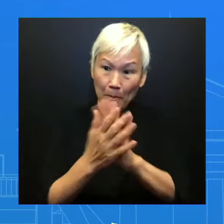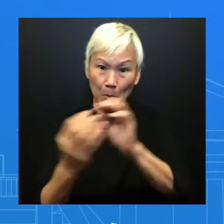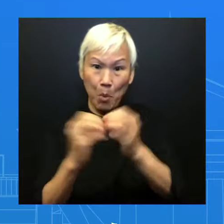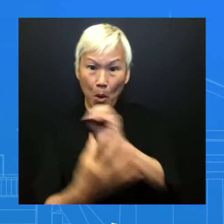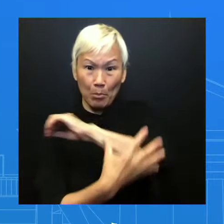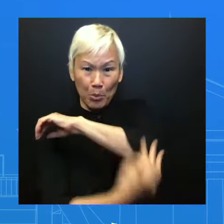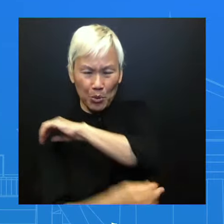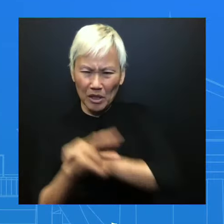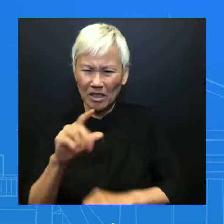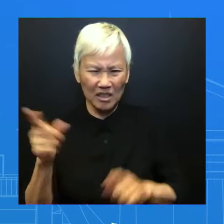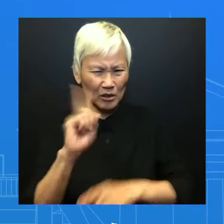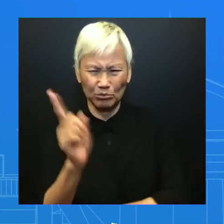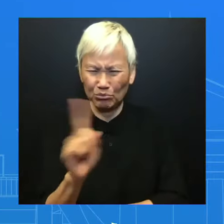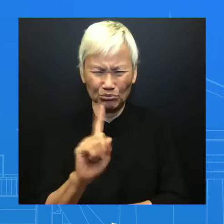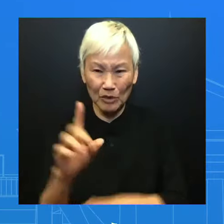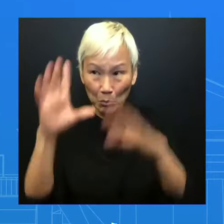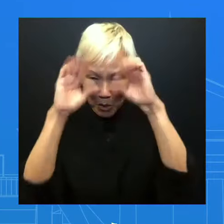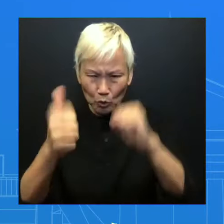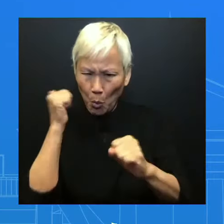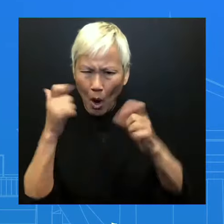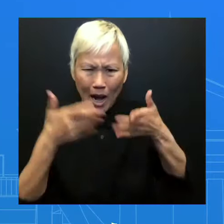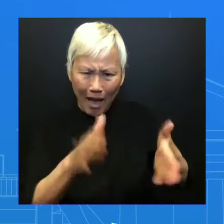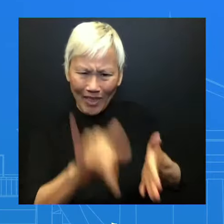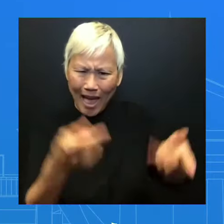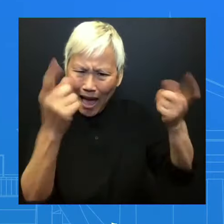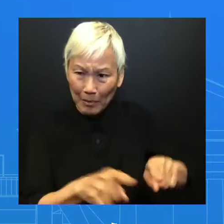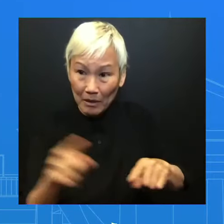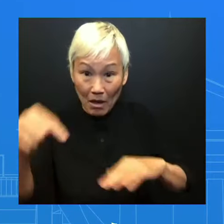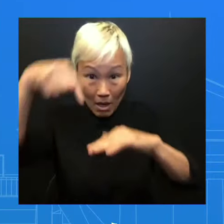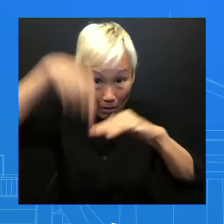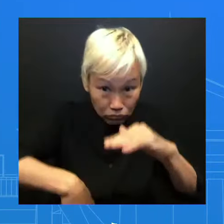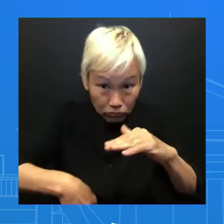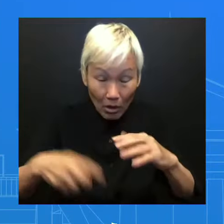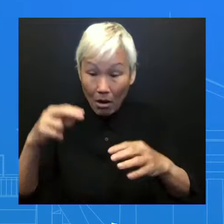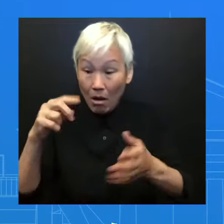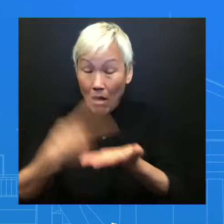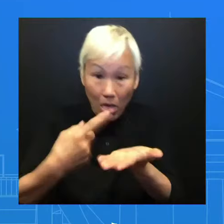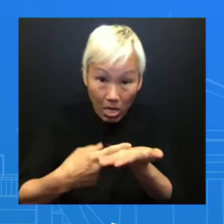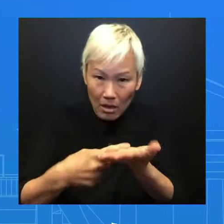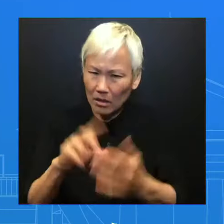but that's what the President has been very clear on. The Press: And lastly, is the President confident that he can deliver the necessary Democratic